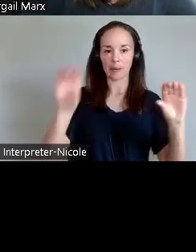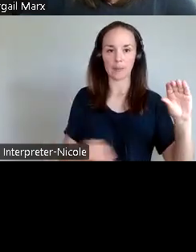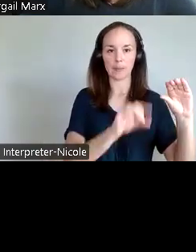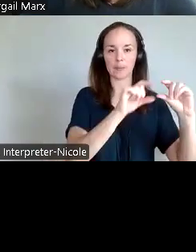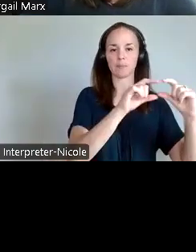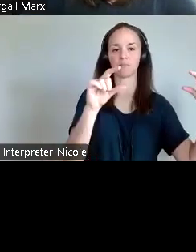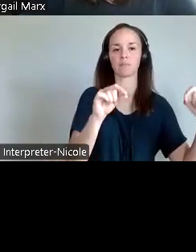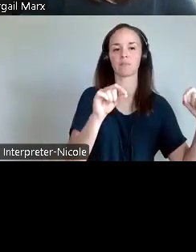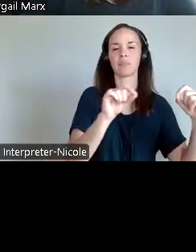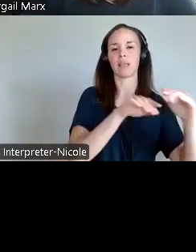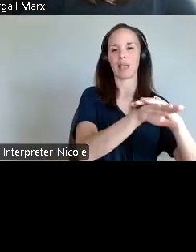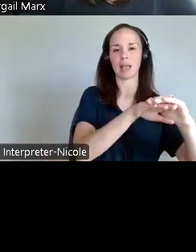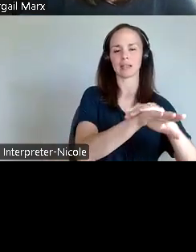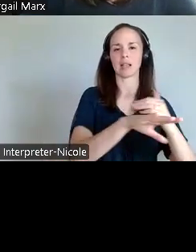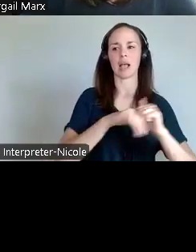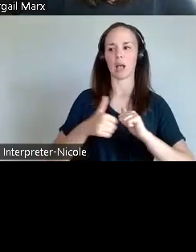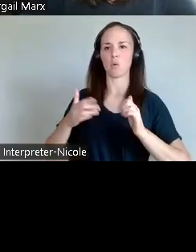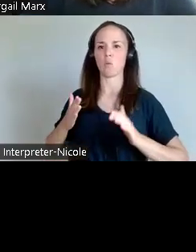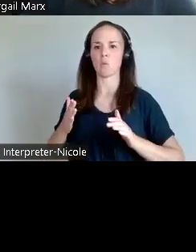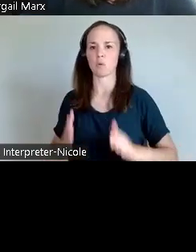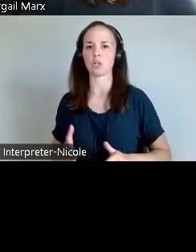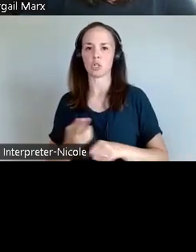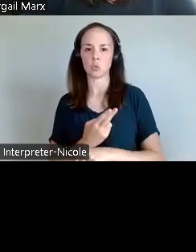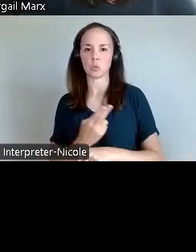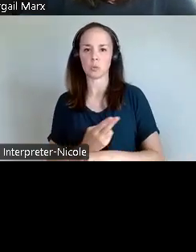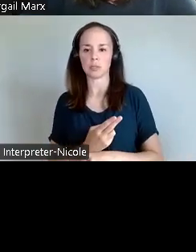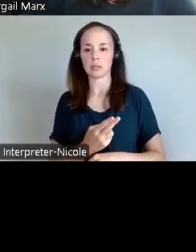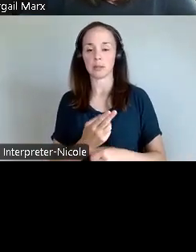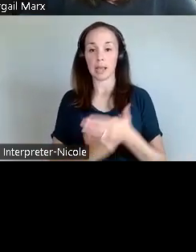person is going to actually use that device. So are they going to use their hands or toes or